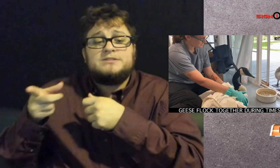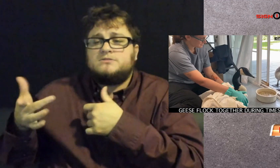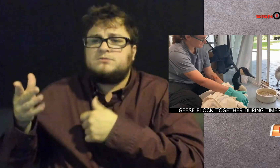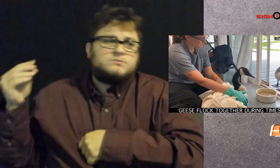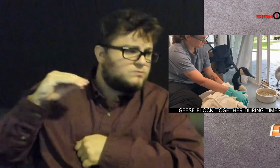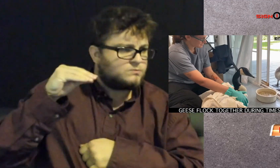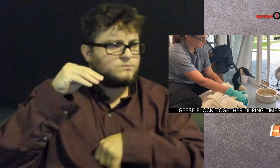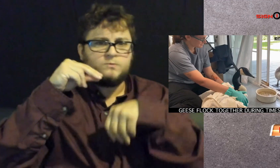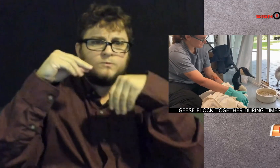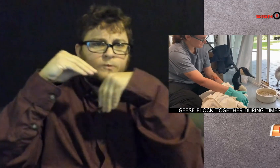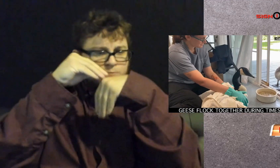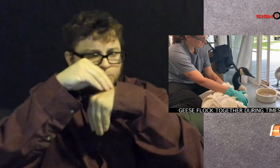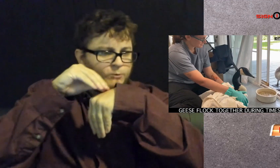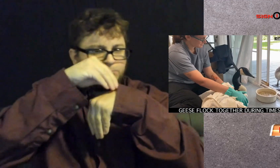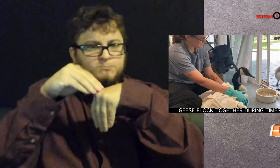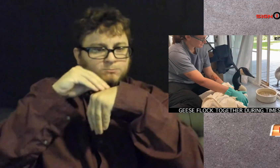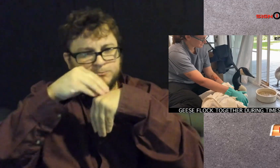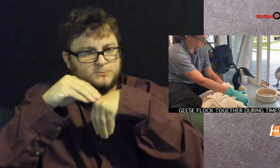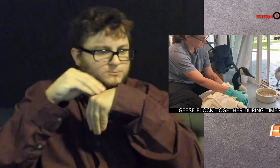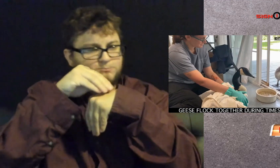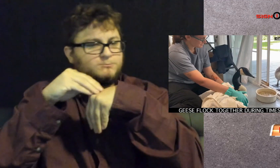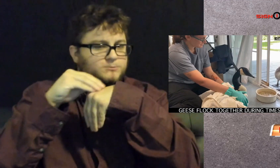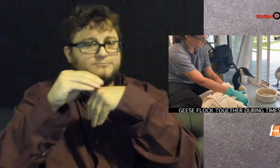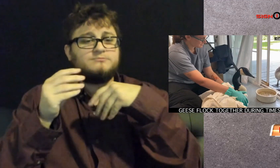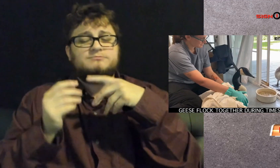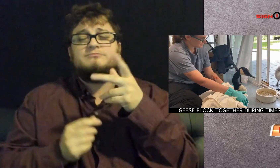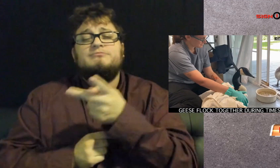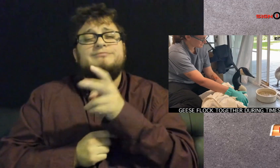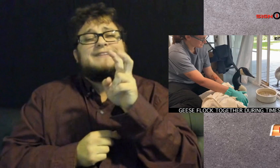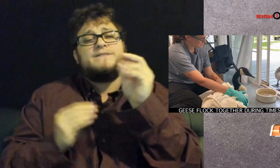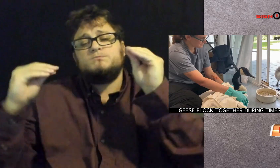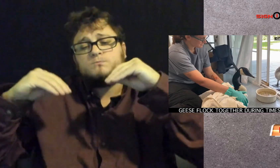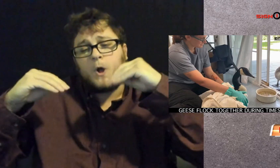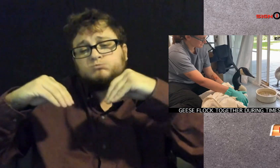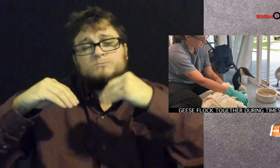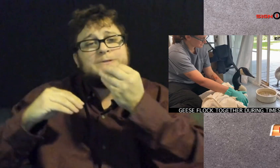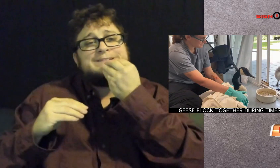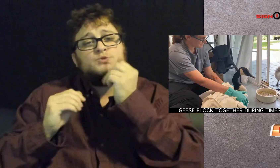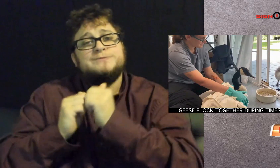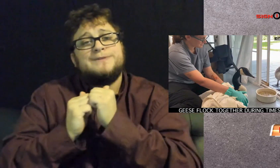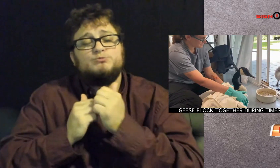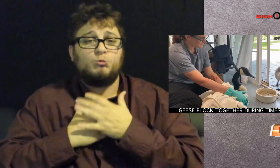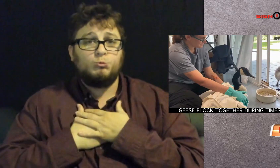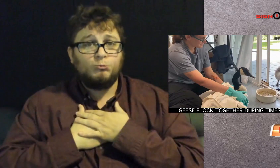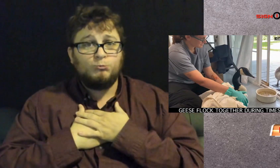and his mate immediately started grooming him with her beak they even shared meals together